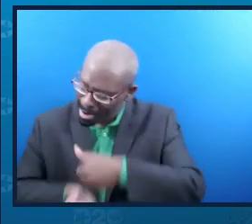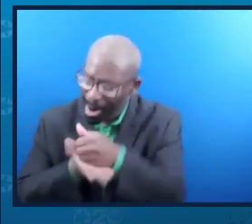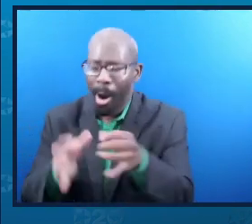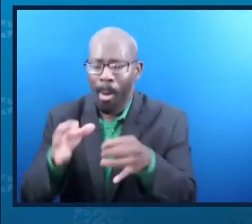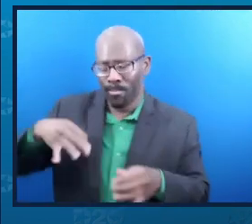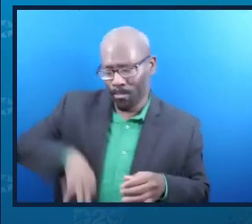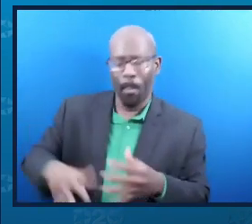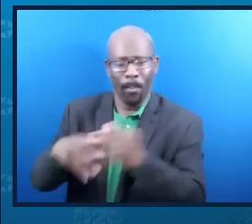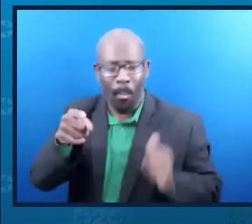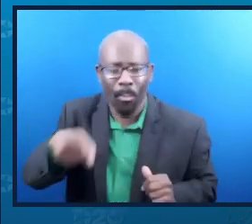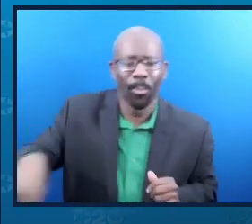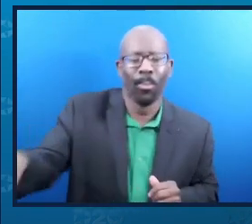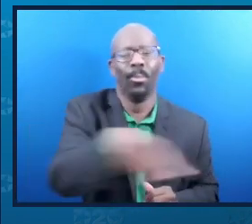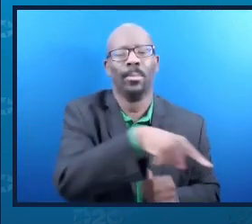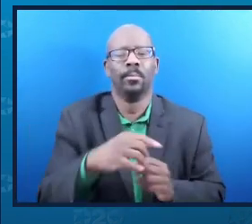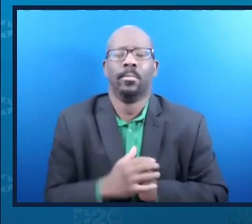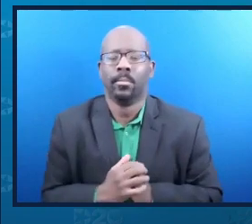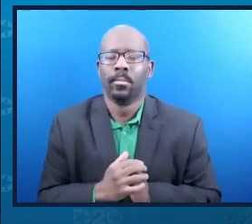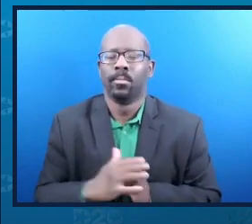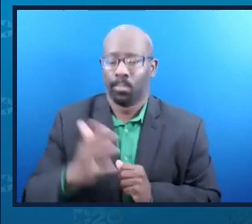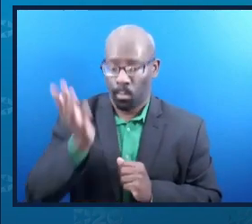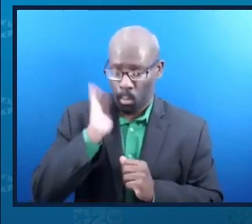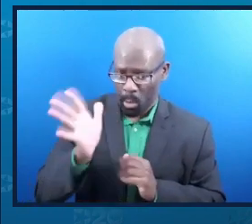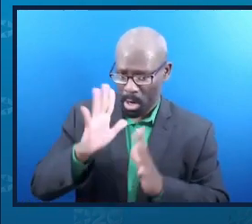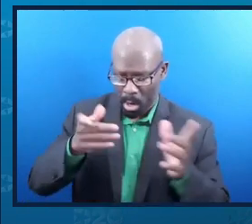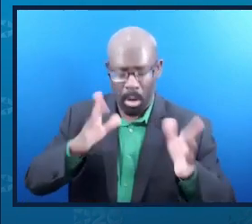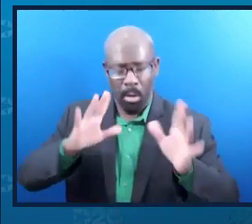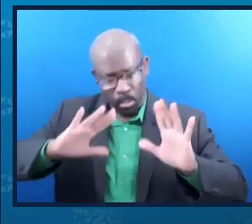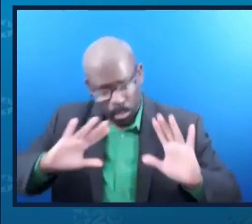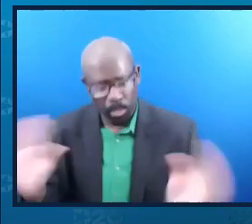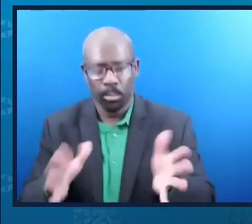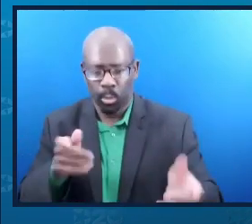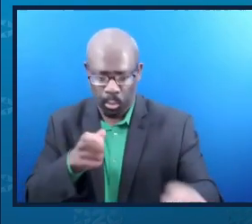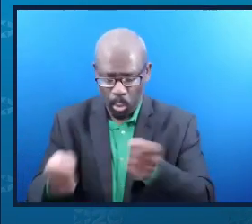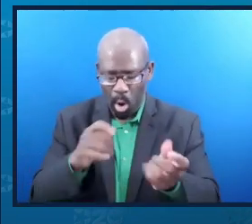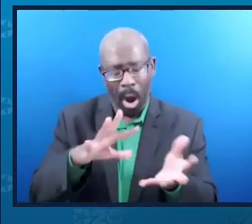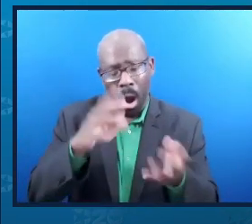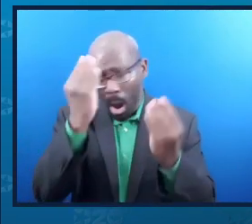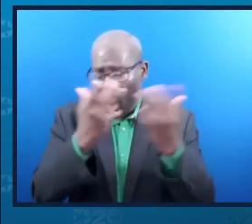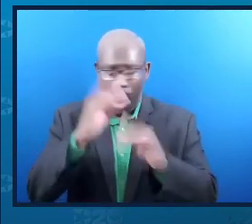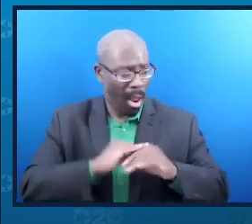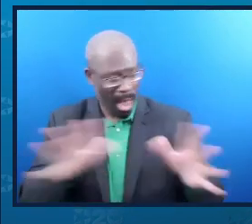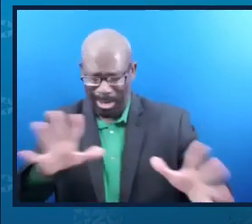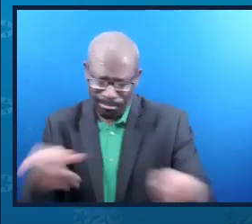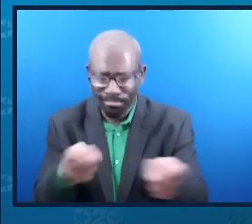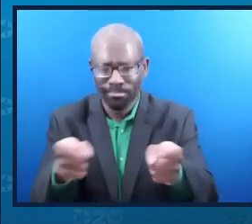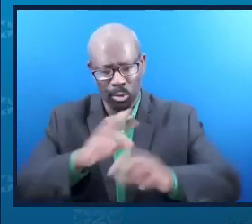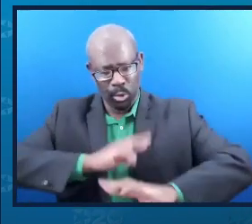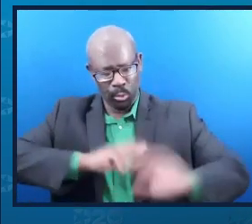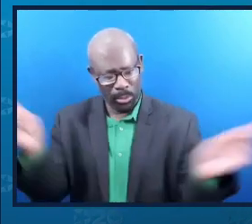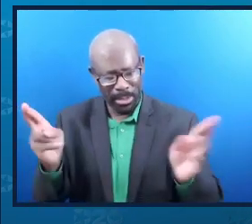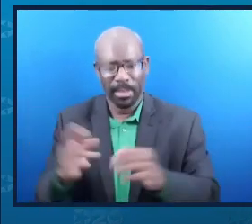THEY WILL GET THIS PAN DEM TICK UNDER CONTROL.